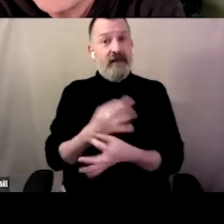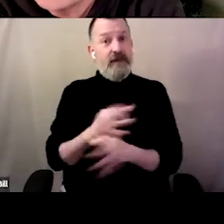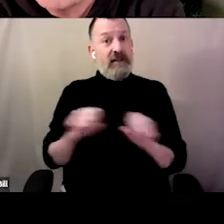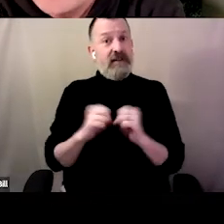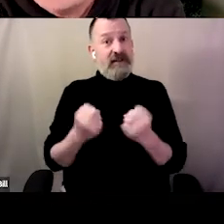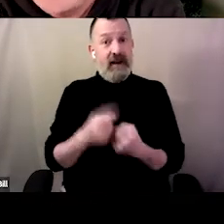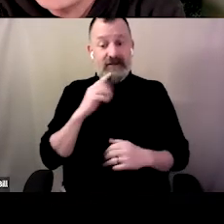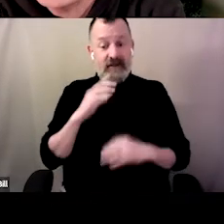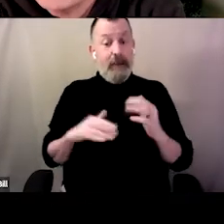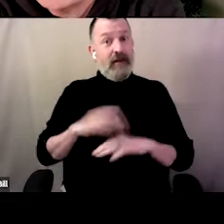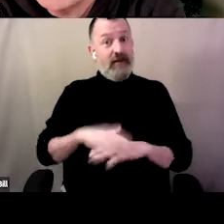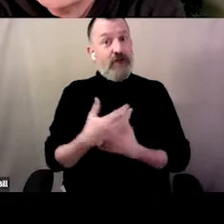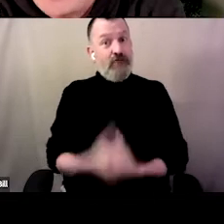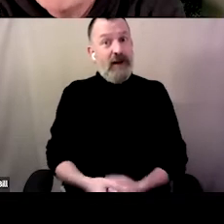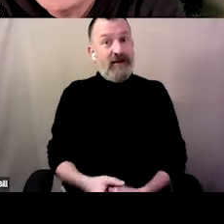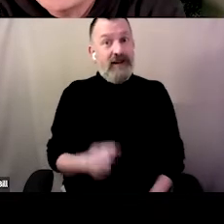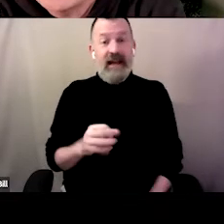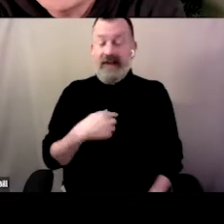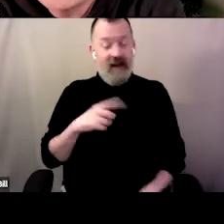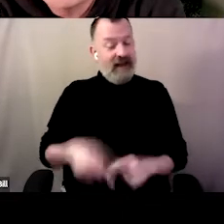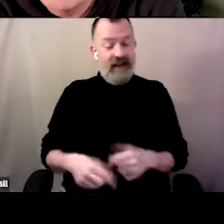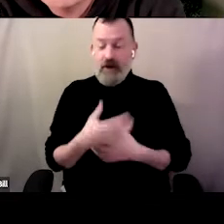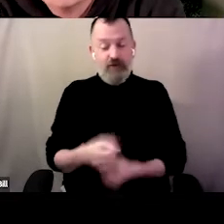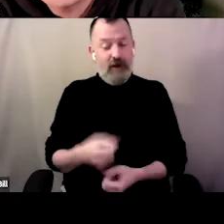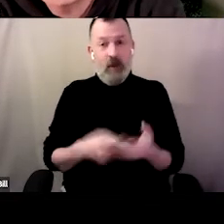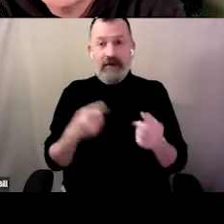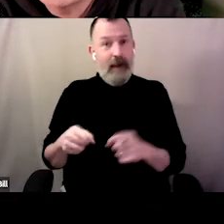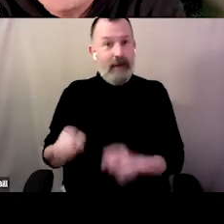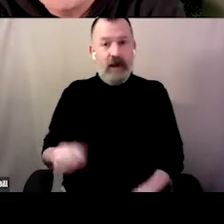So if I can't trust what's happening, then all the rest of it doesn't matter.